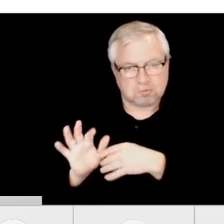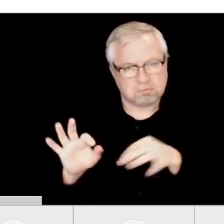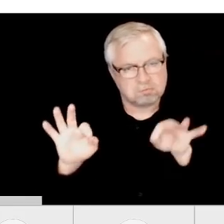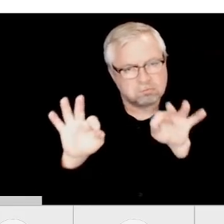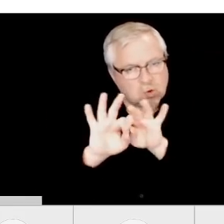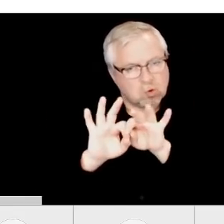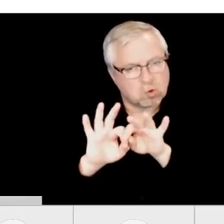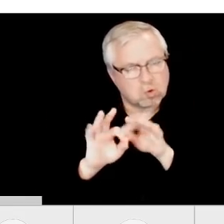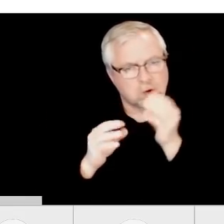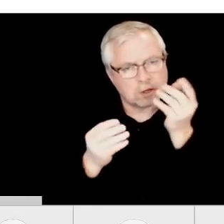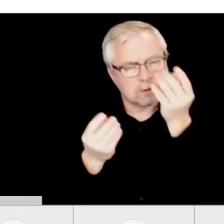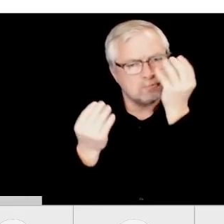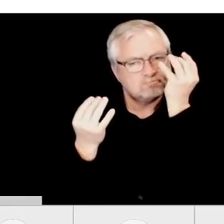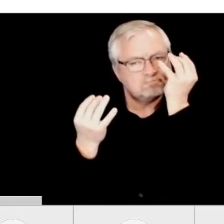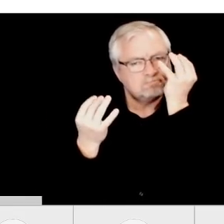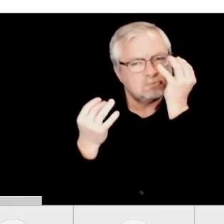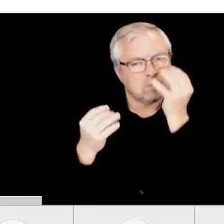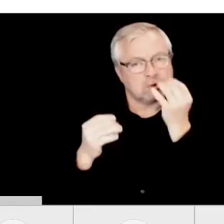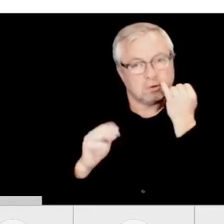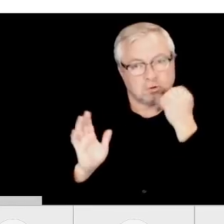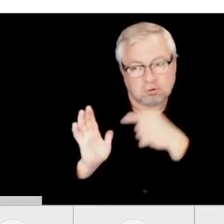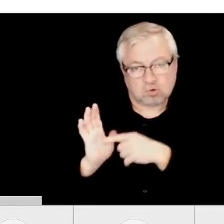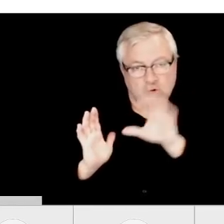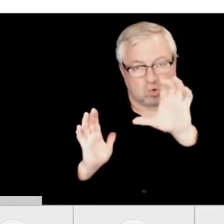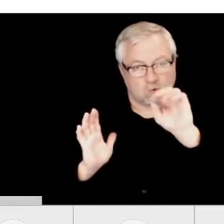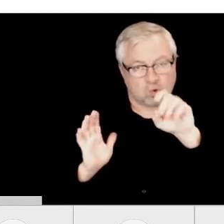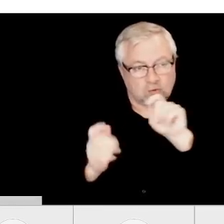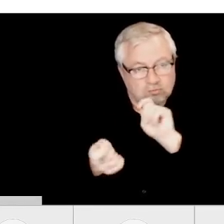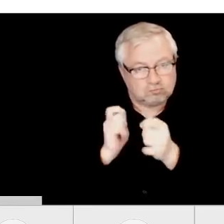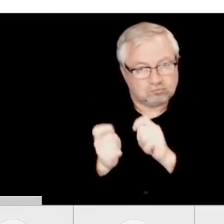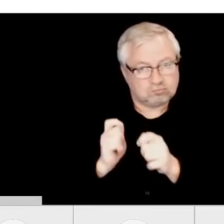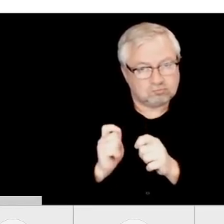that that number is generated in a slightly different way.